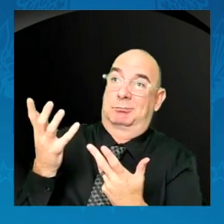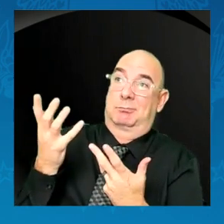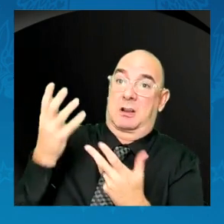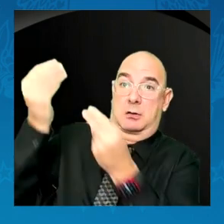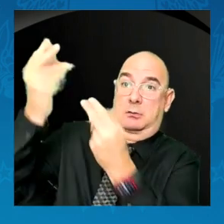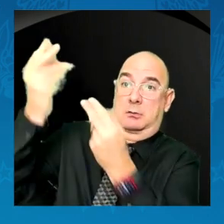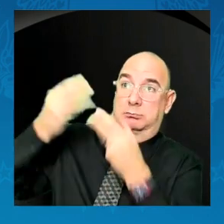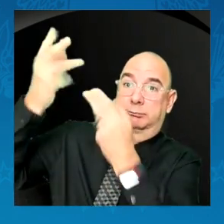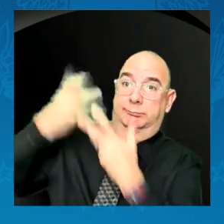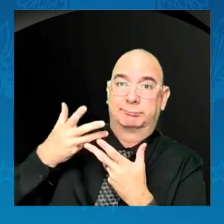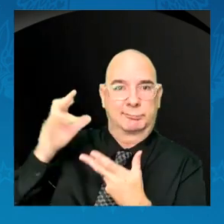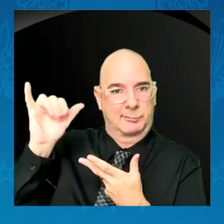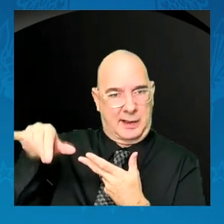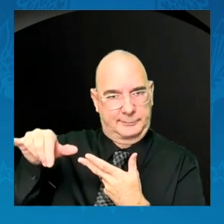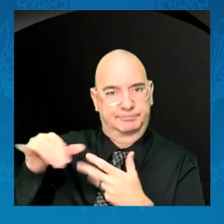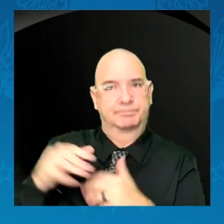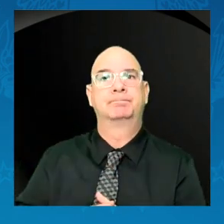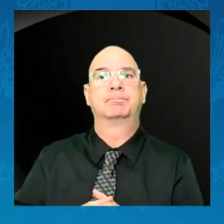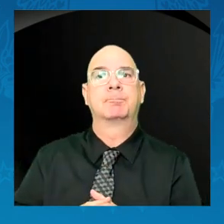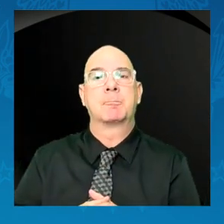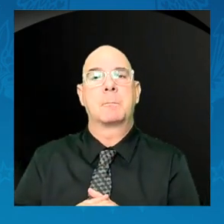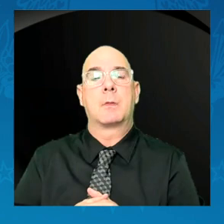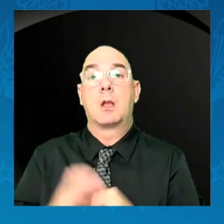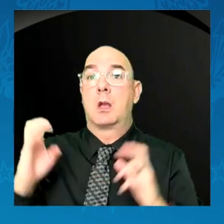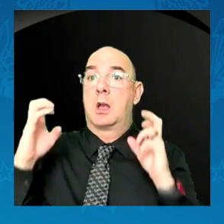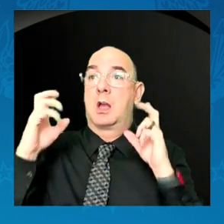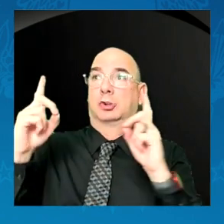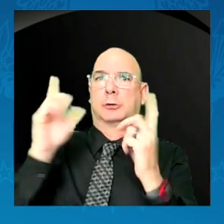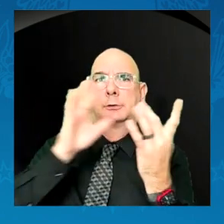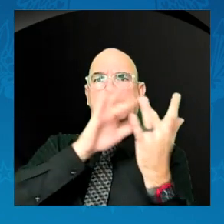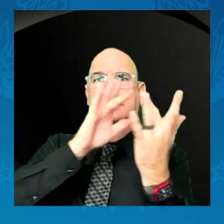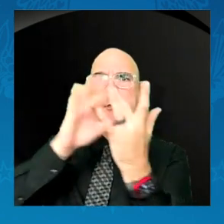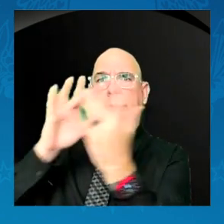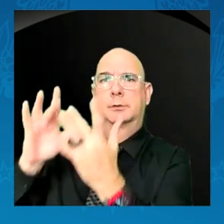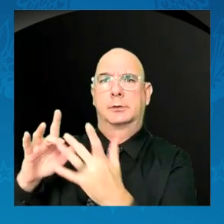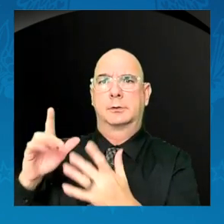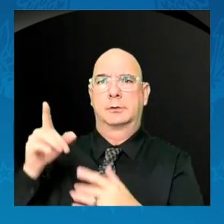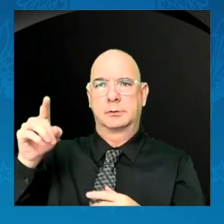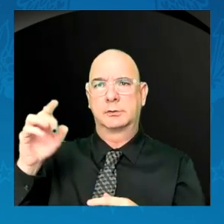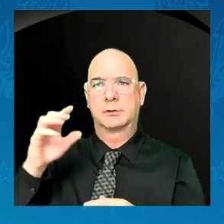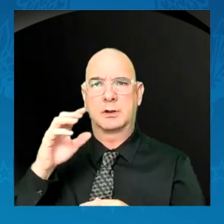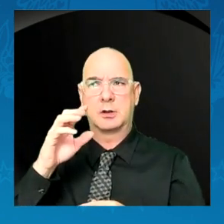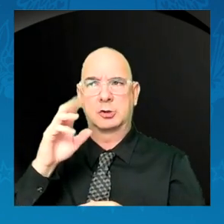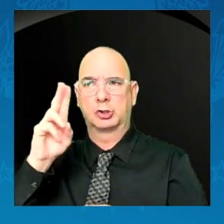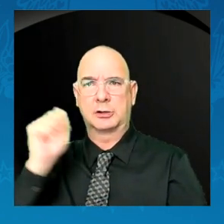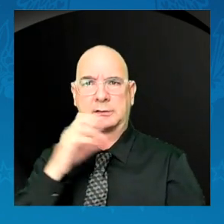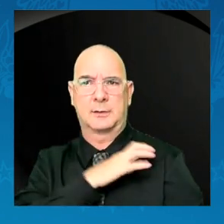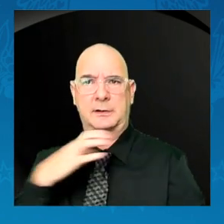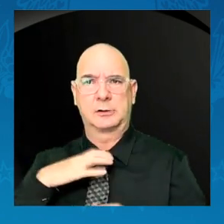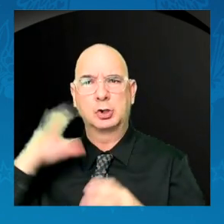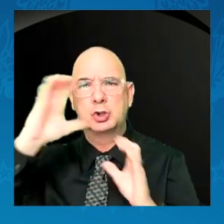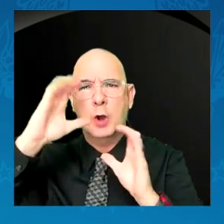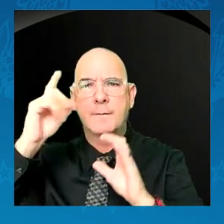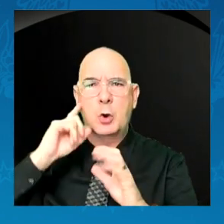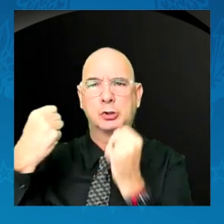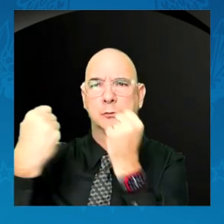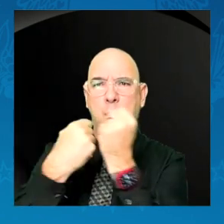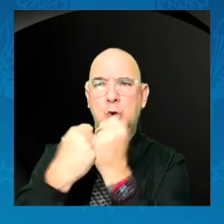The Education and Outreach Subcommittee explored ways to improve our country's education system in support of continuing American preeminence in space.